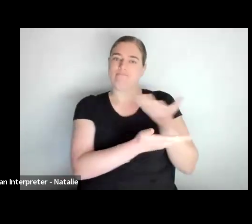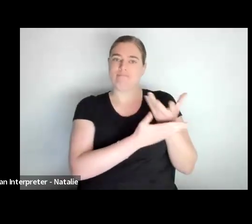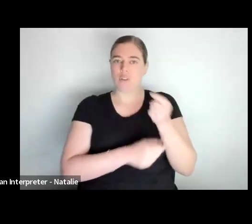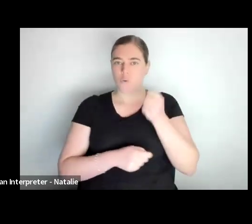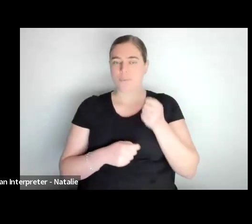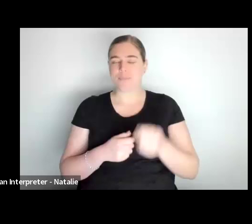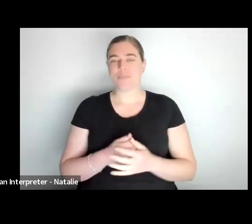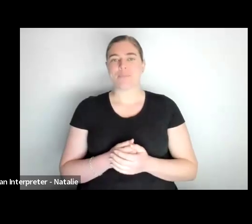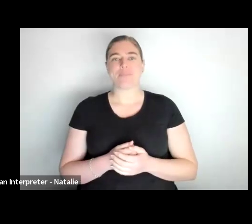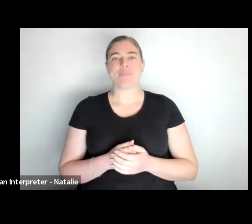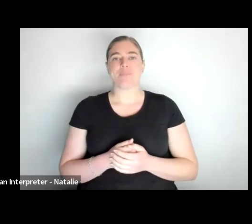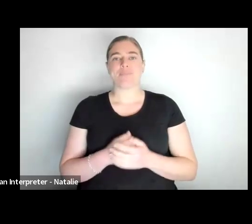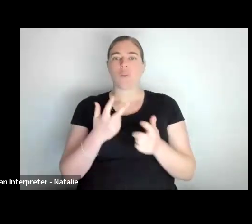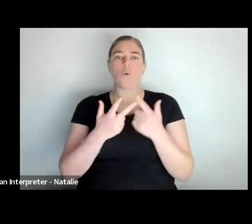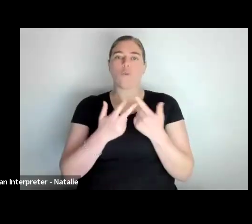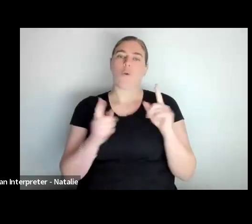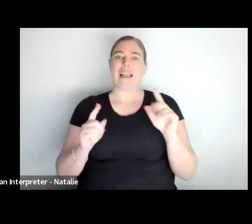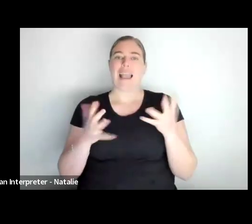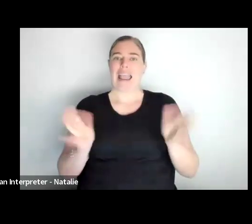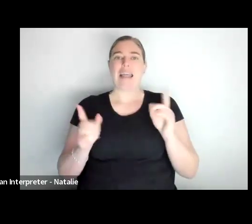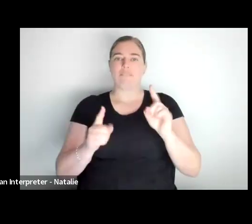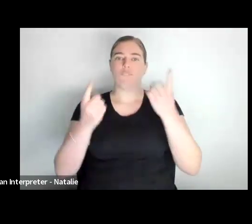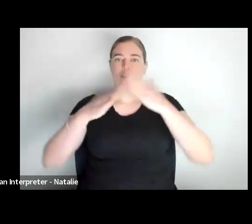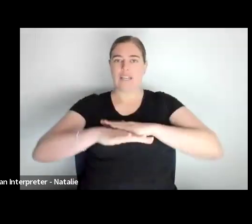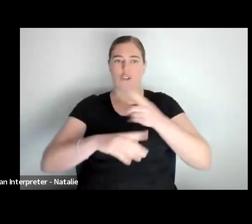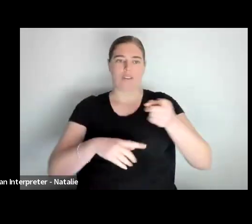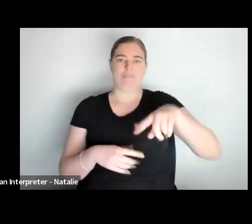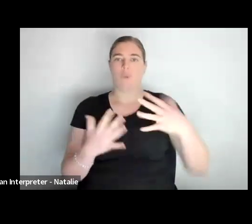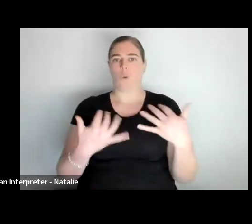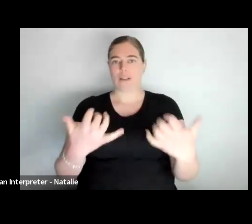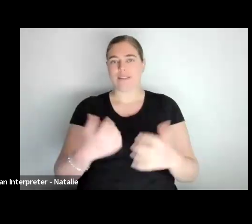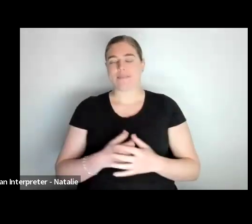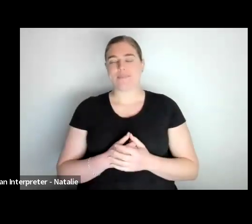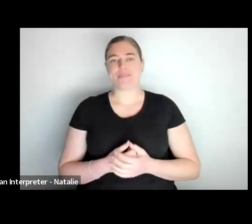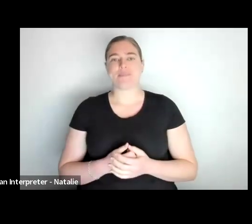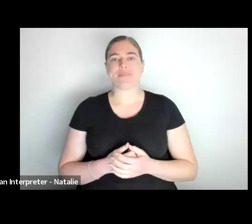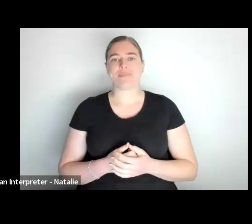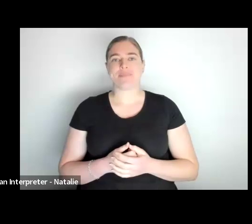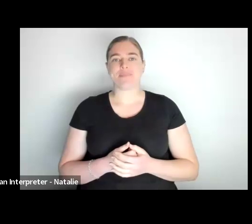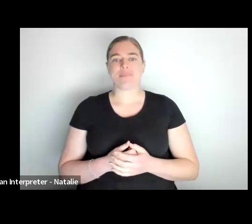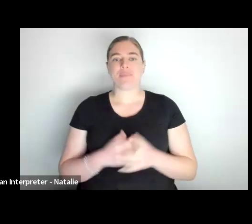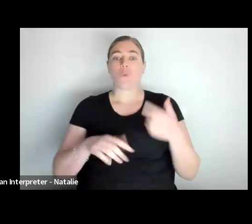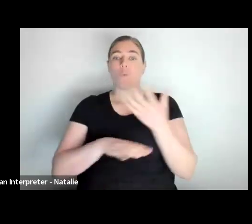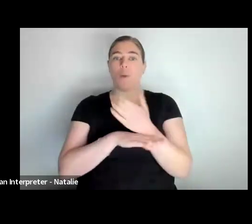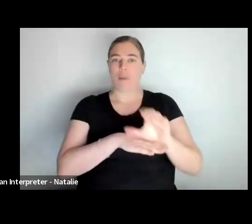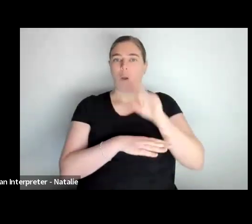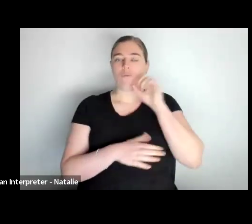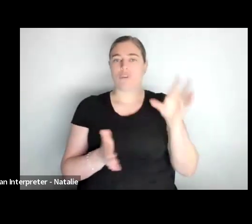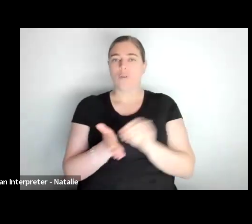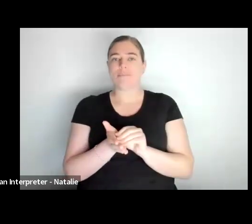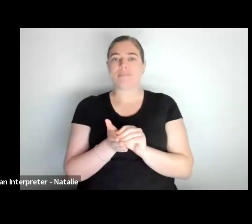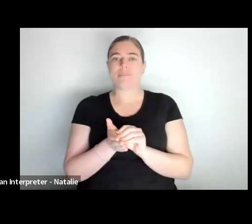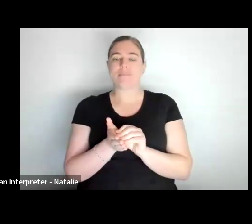and to any First Nations audience members. This webinar is being recorded and following